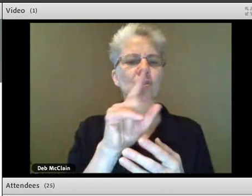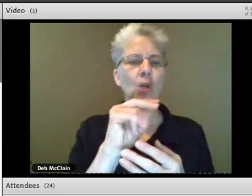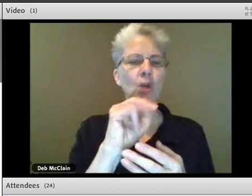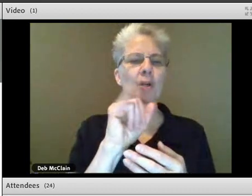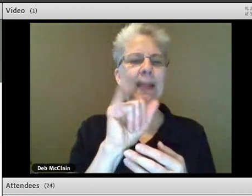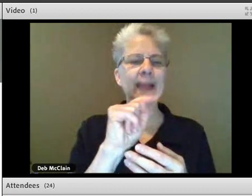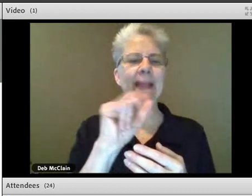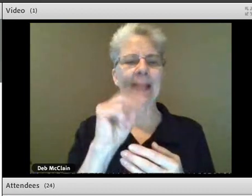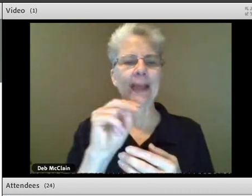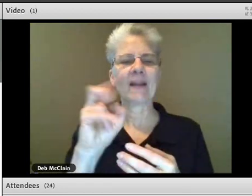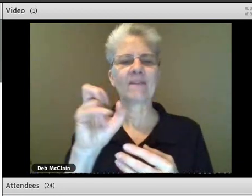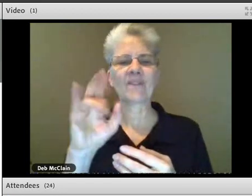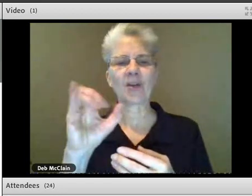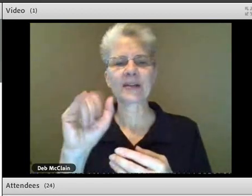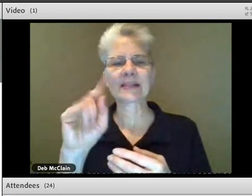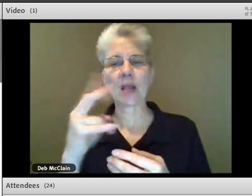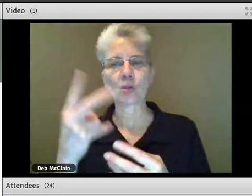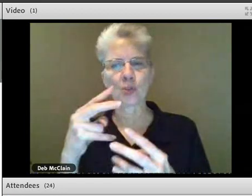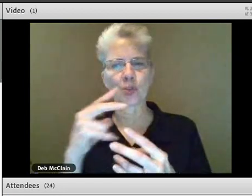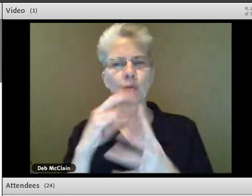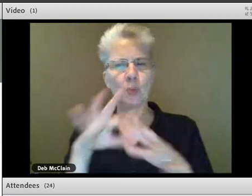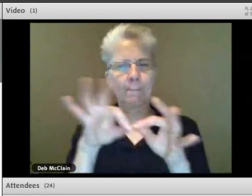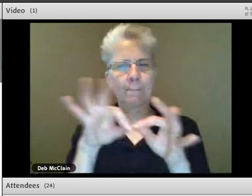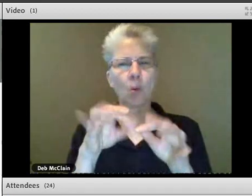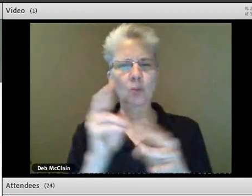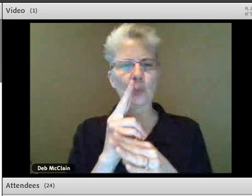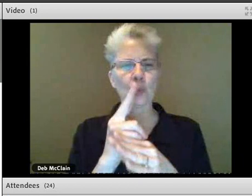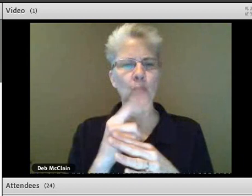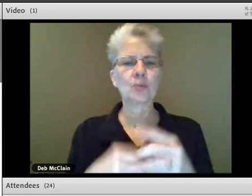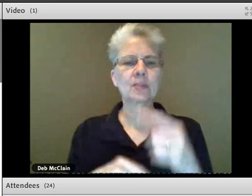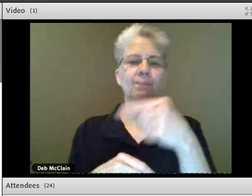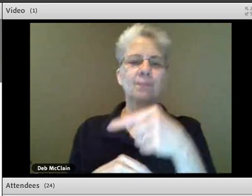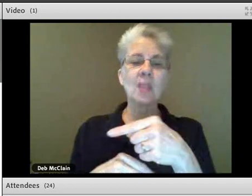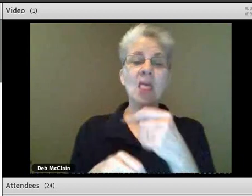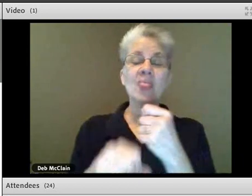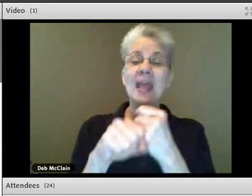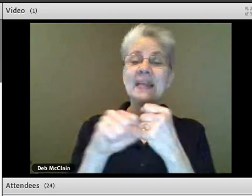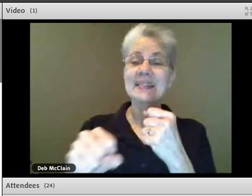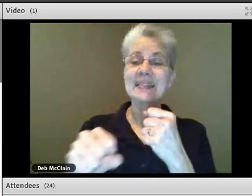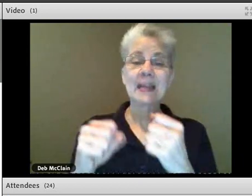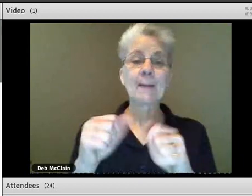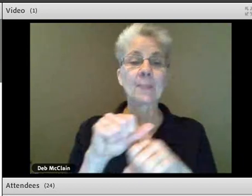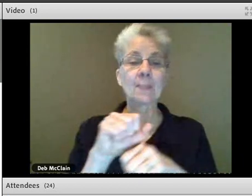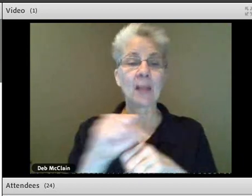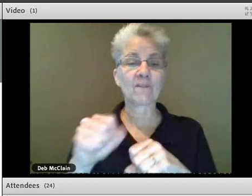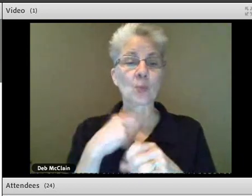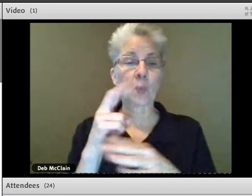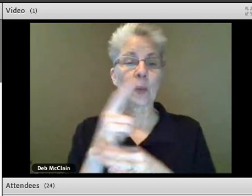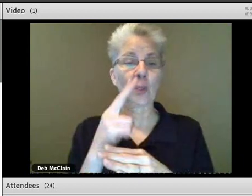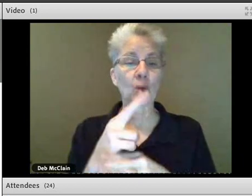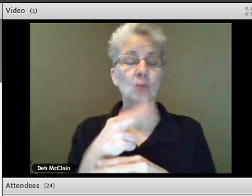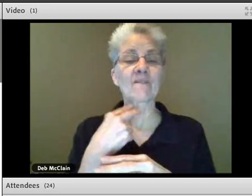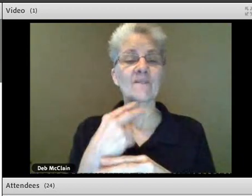Then we have platforms that kind of extend what a learning management system can typically do. There's VoiceThread, which allows you